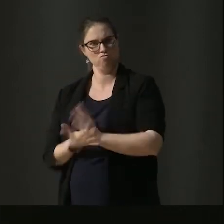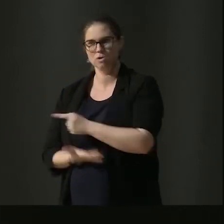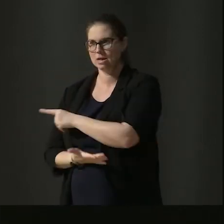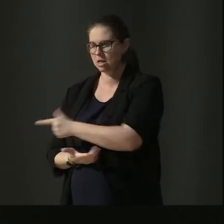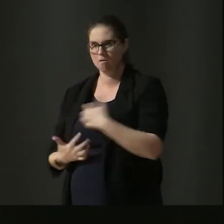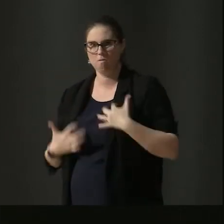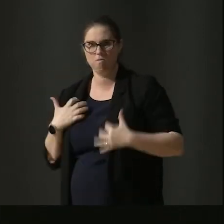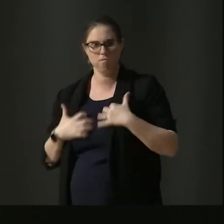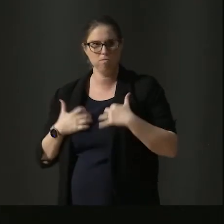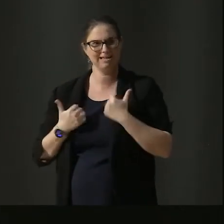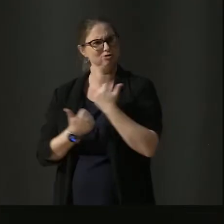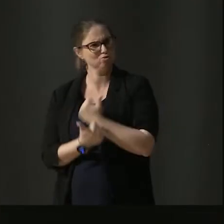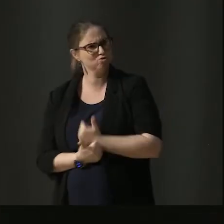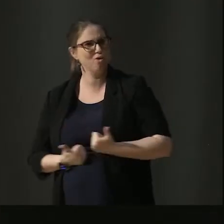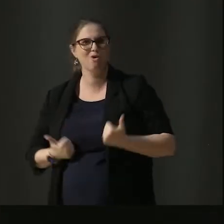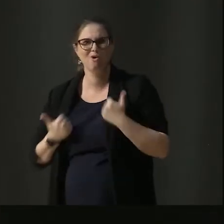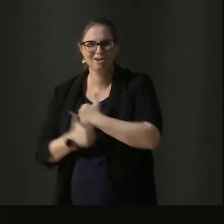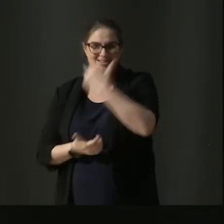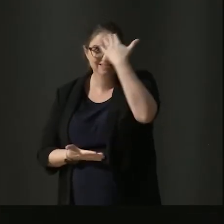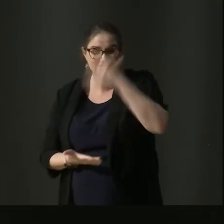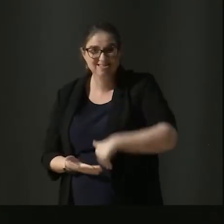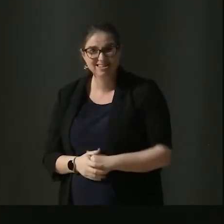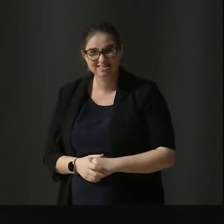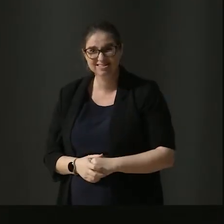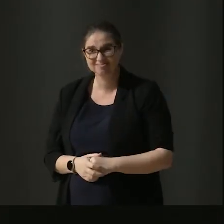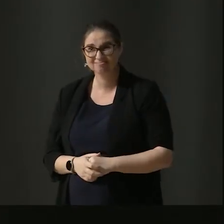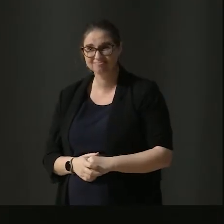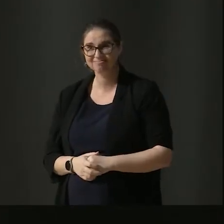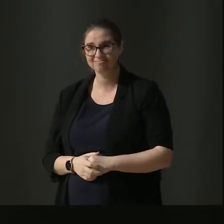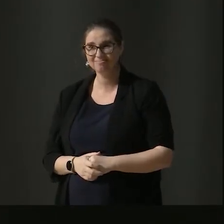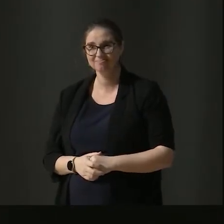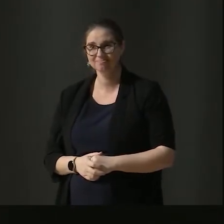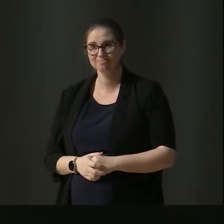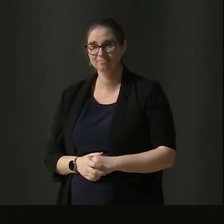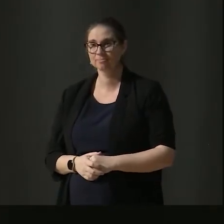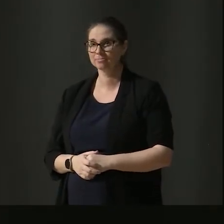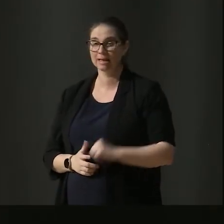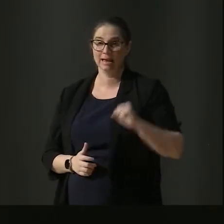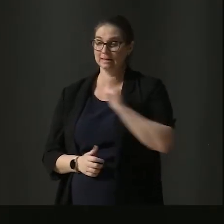and he was enjoying the whole experience. His mum kept practising,